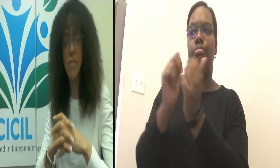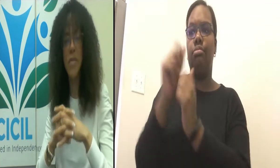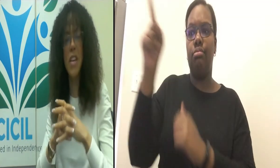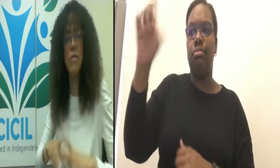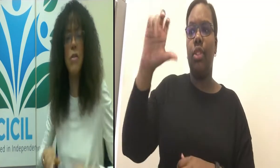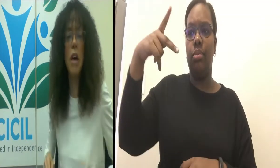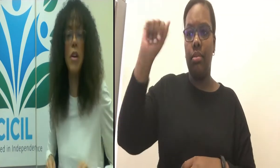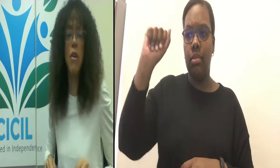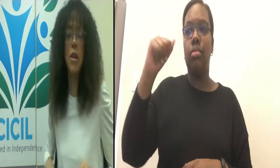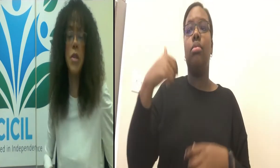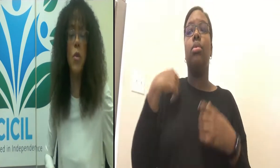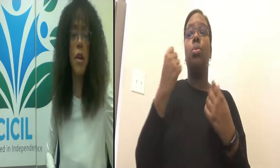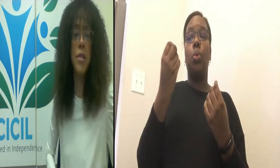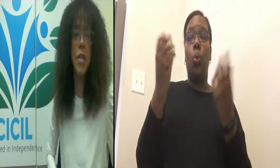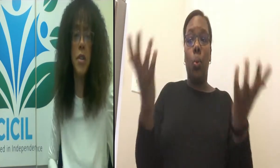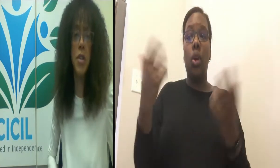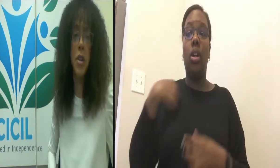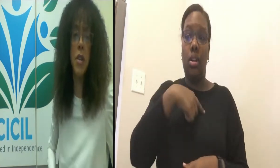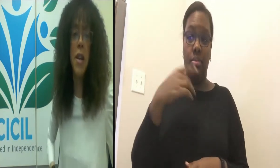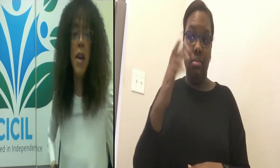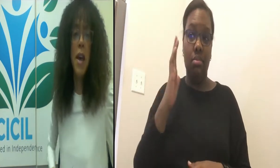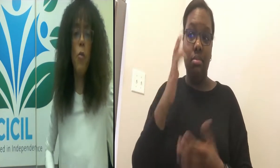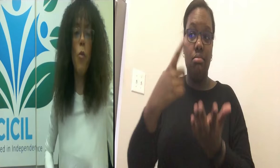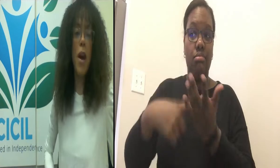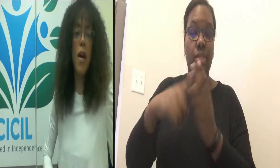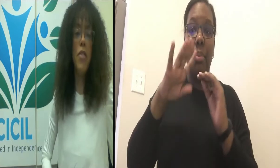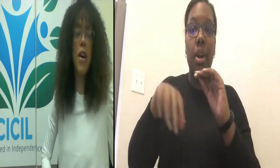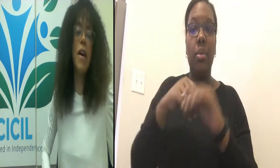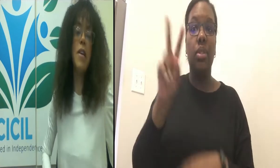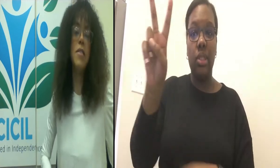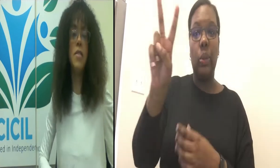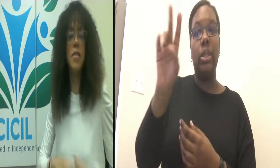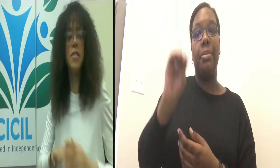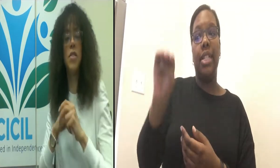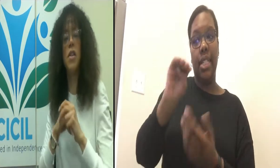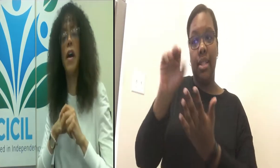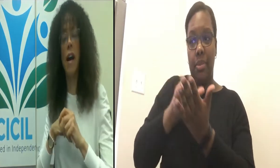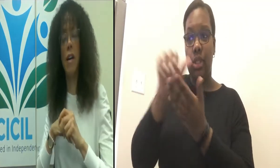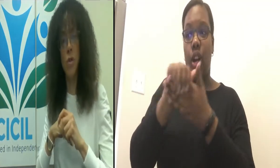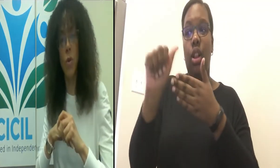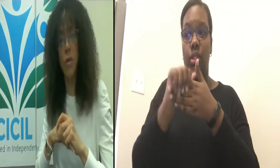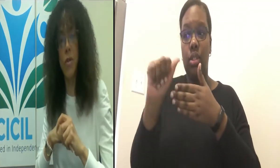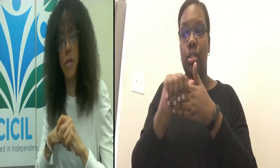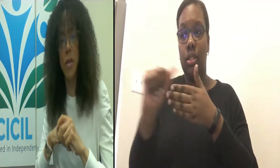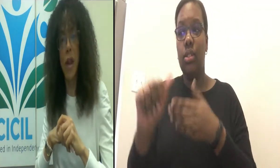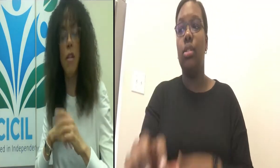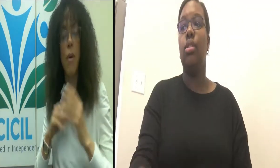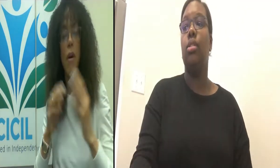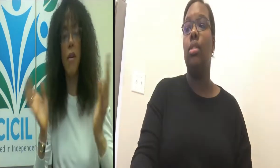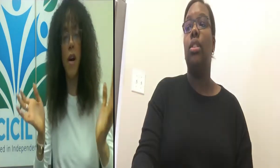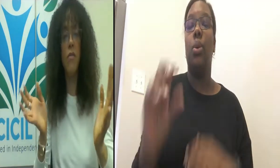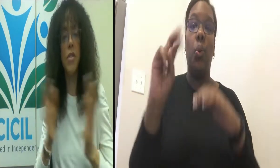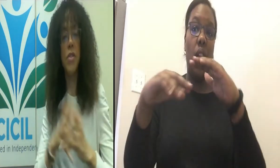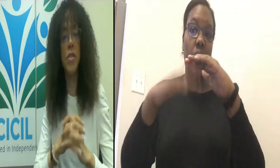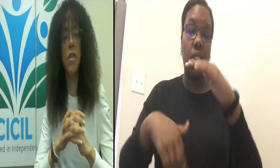are are crunching on a monthly basis. So if you come across an organization where